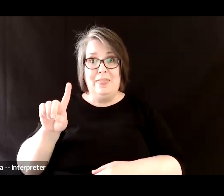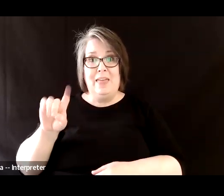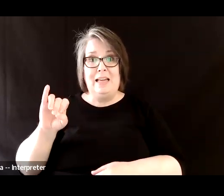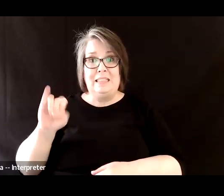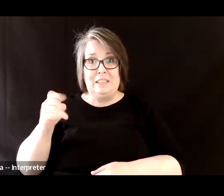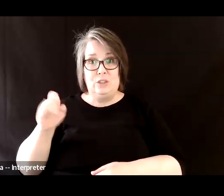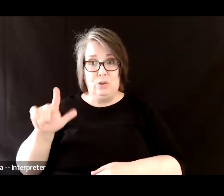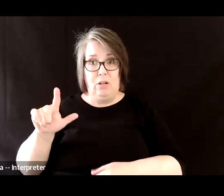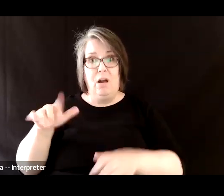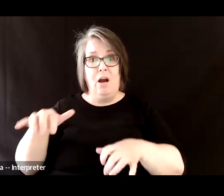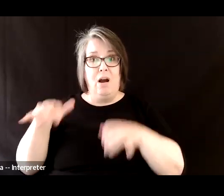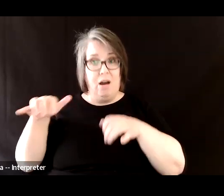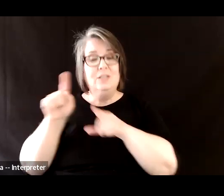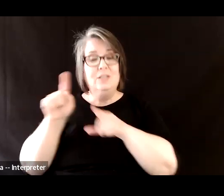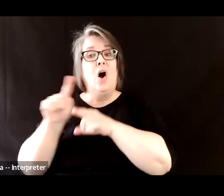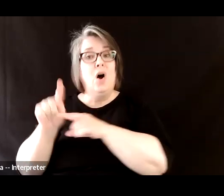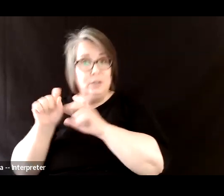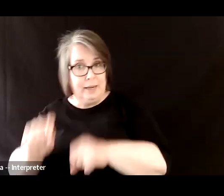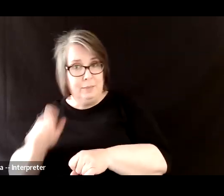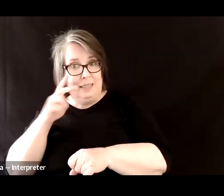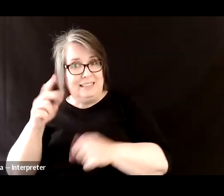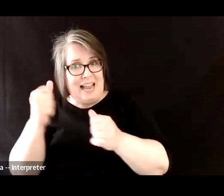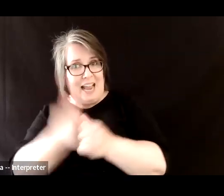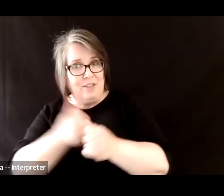to see everything that is being written on that whiteboard and